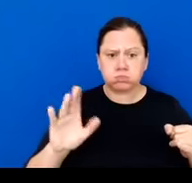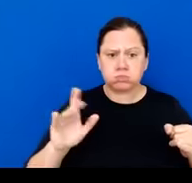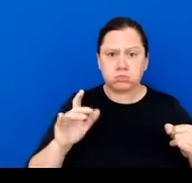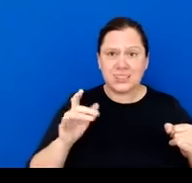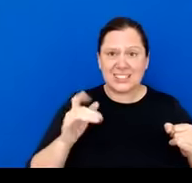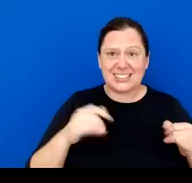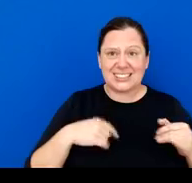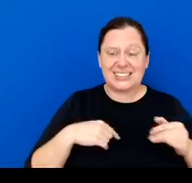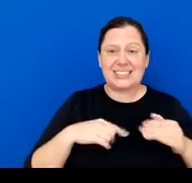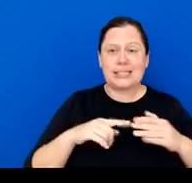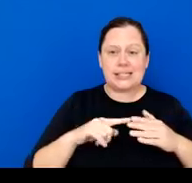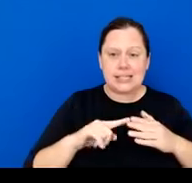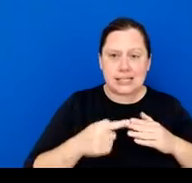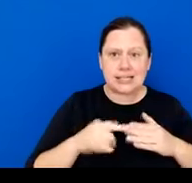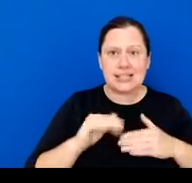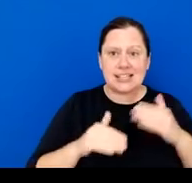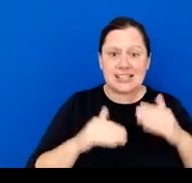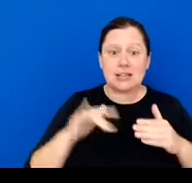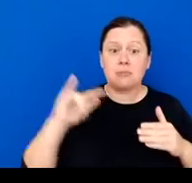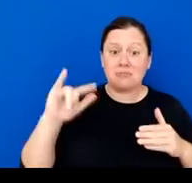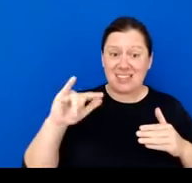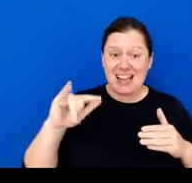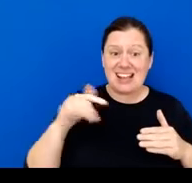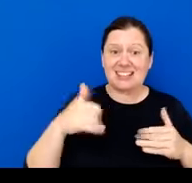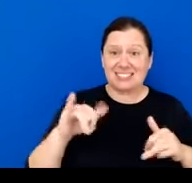from our air attack and from the helicopters